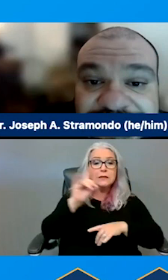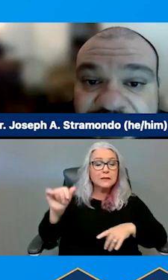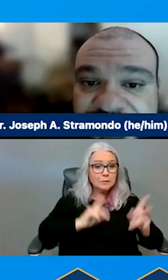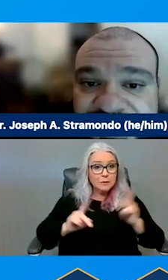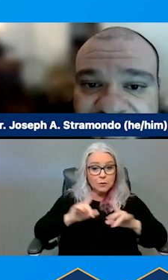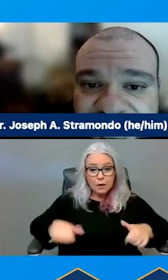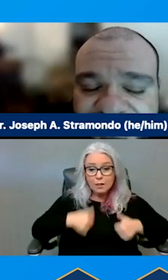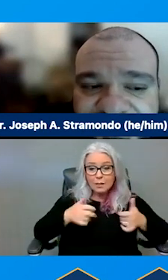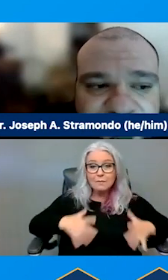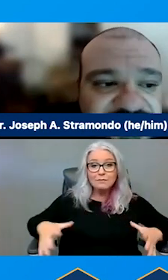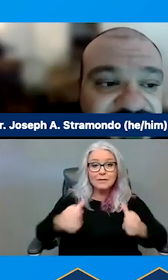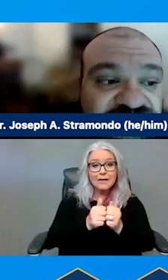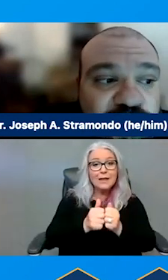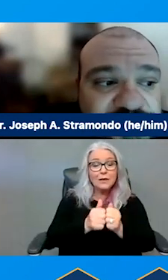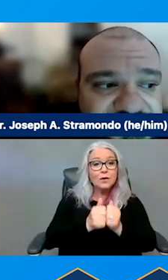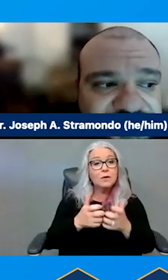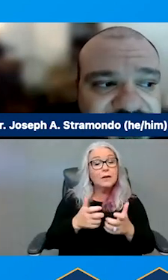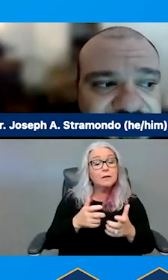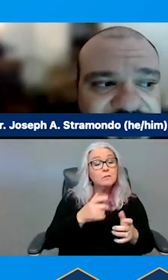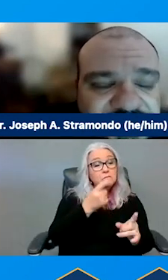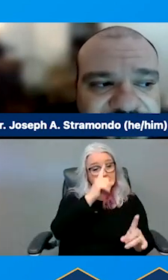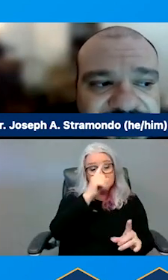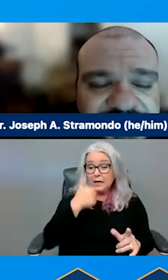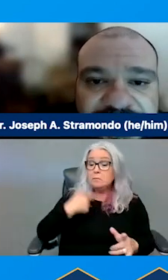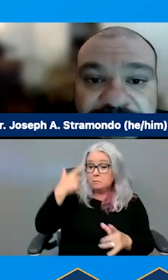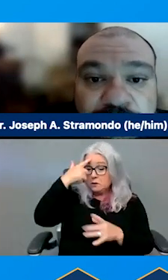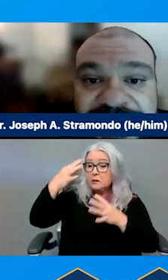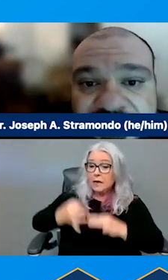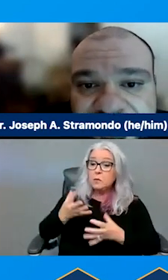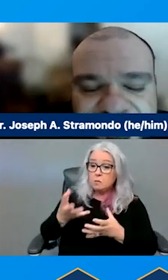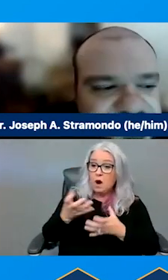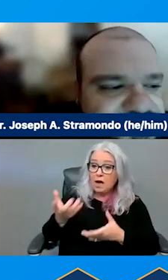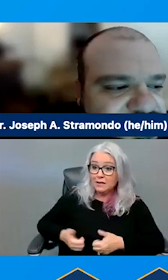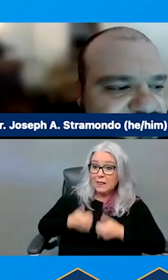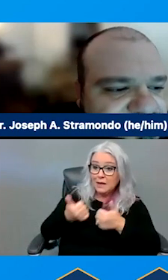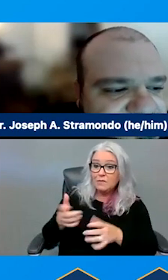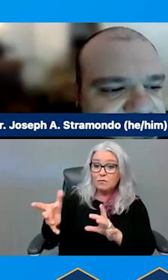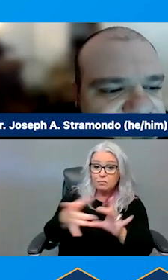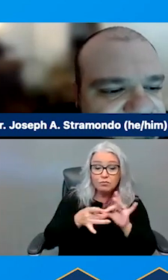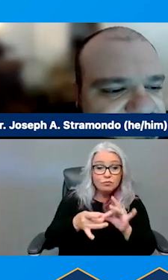in sort of a self-segregated situation, the where of their